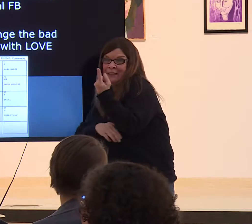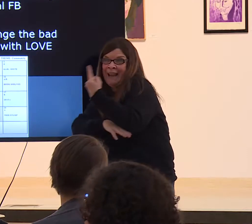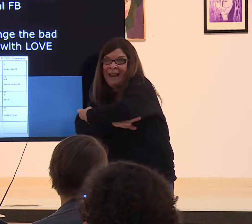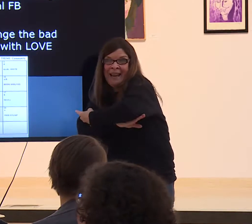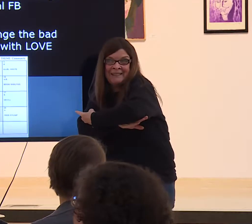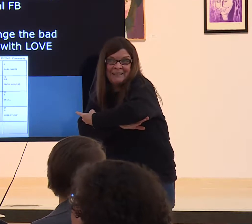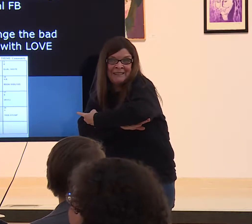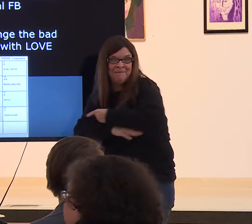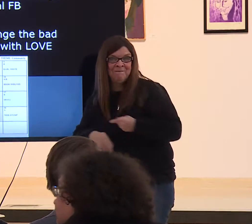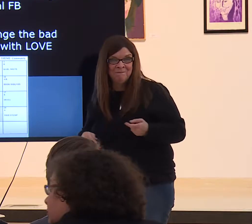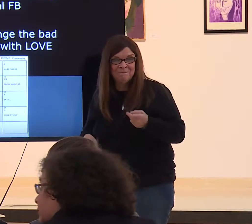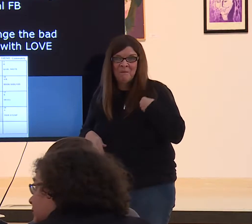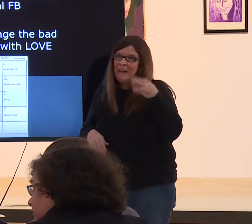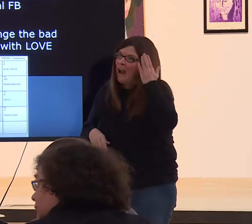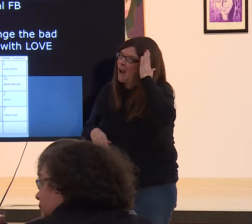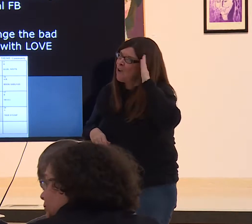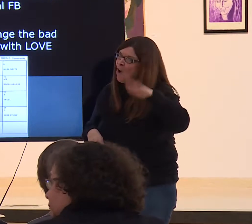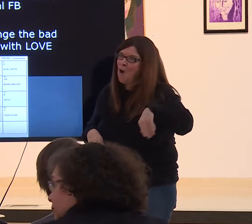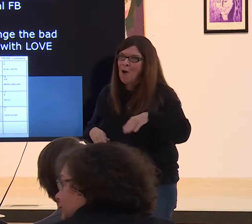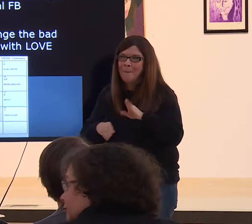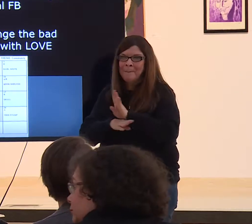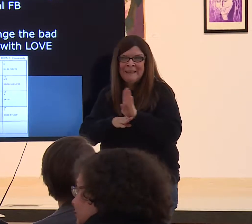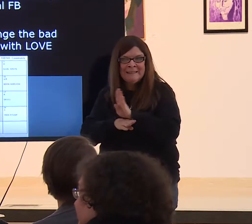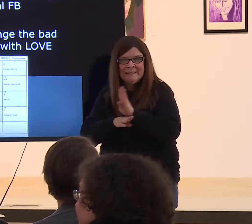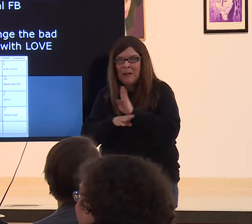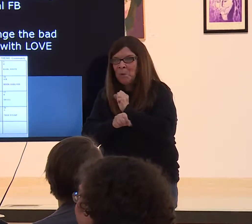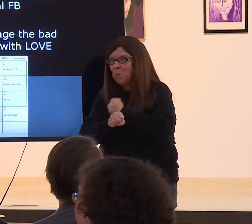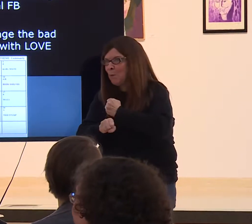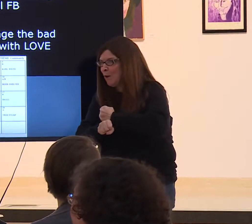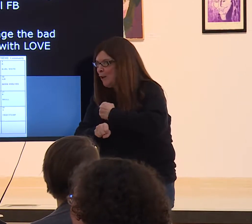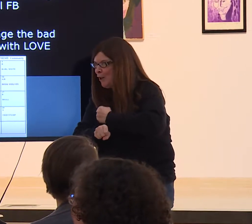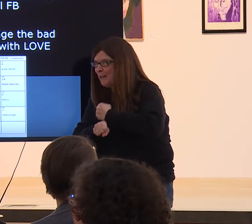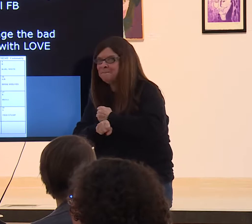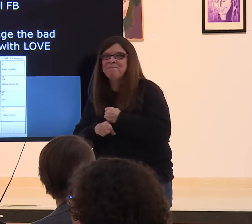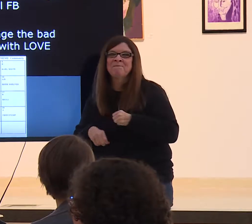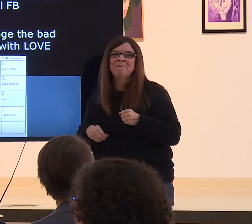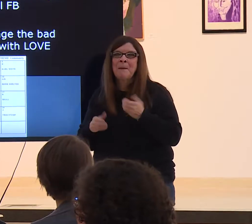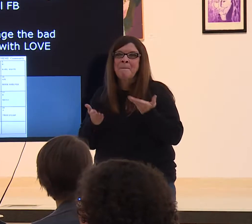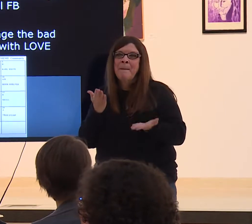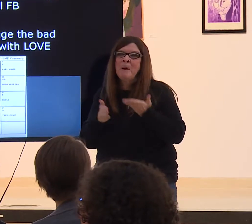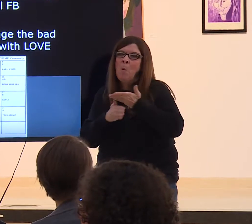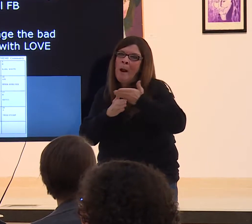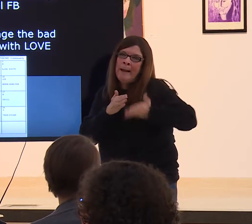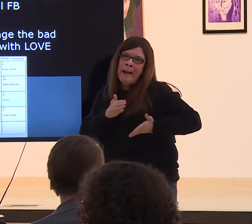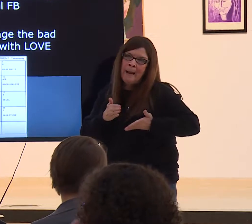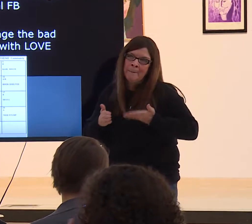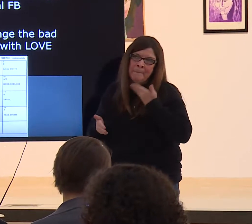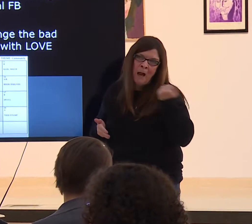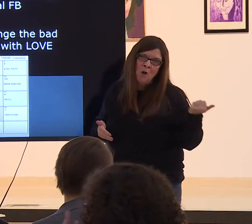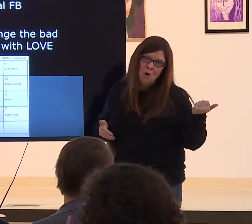Or maybe just for a couple of days, if you don't think you're up to the whole 28 days. I know we're all busy.